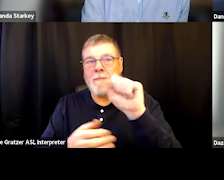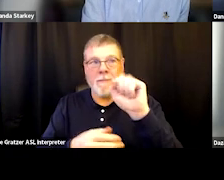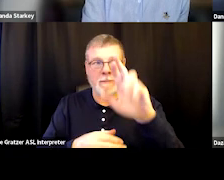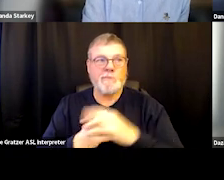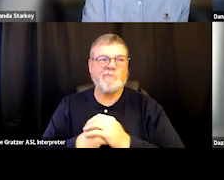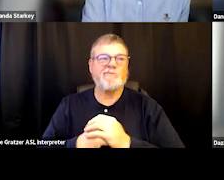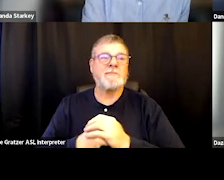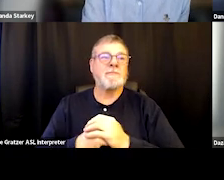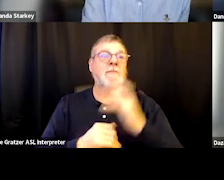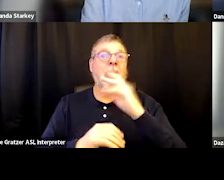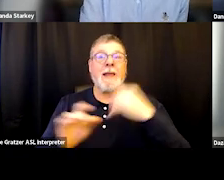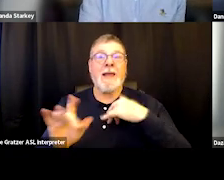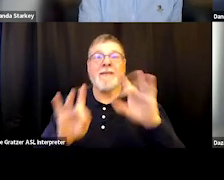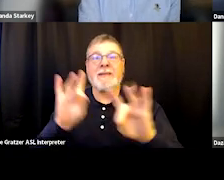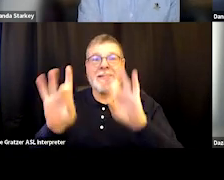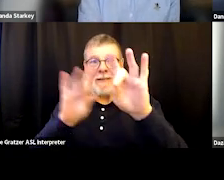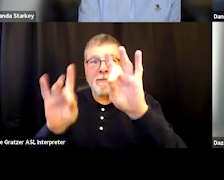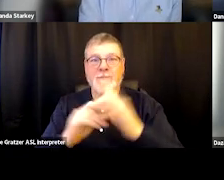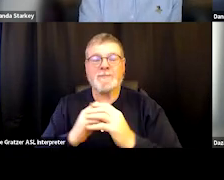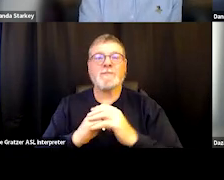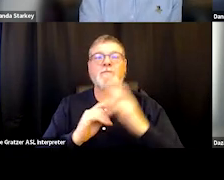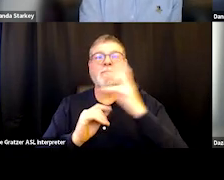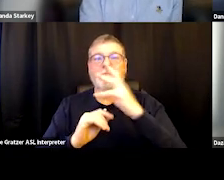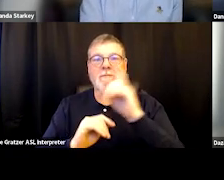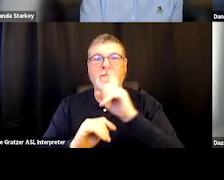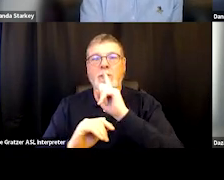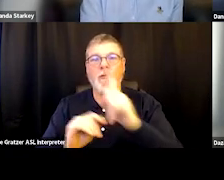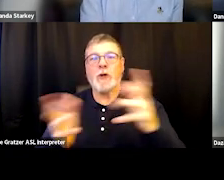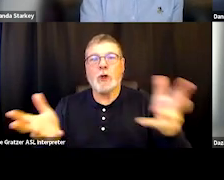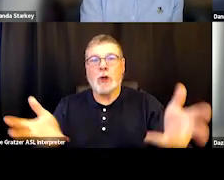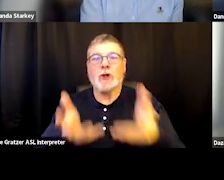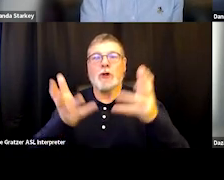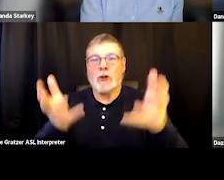There are sample medical summary reports and we really encourage you to read through those